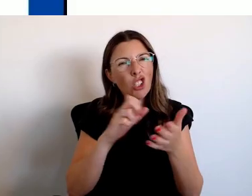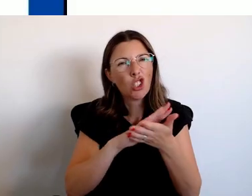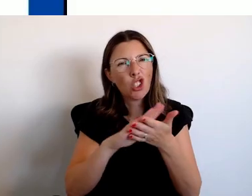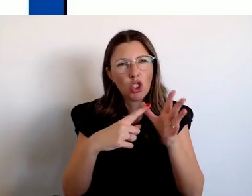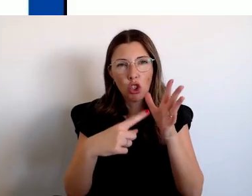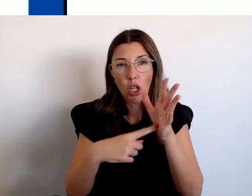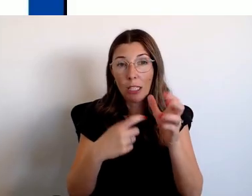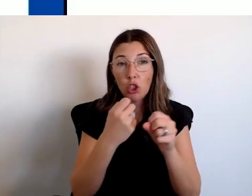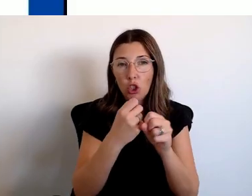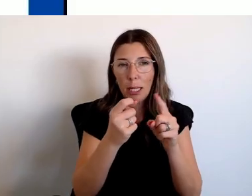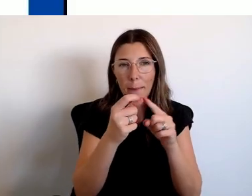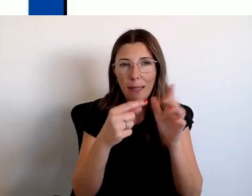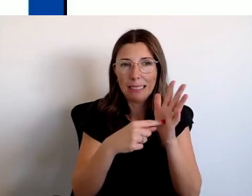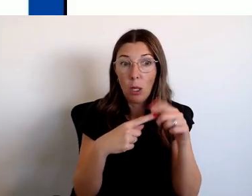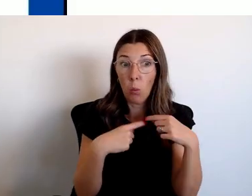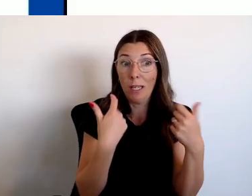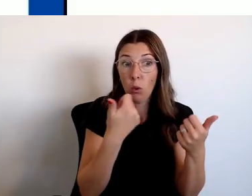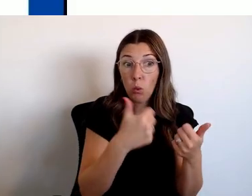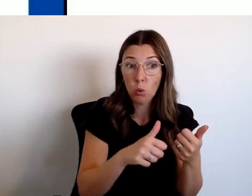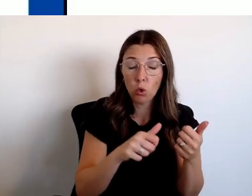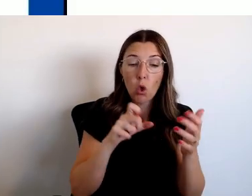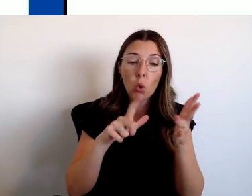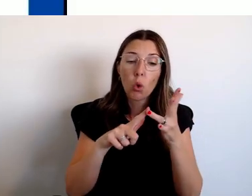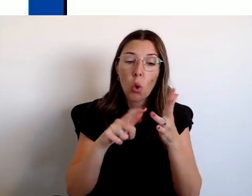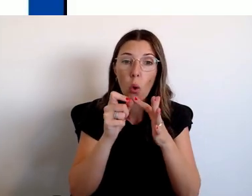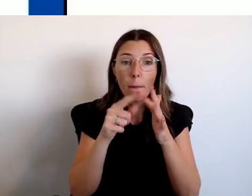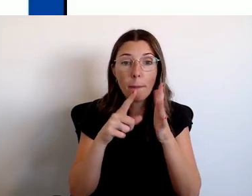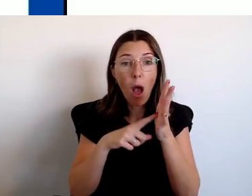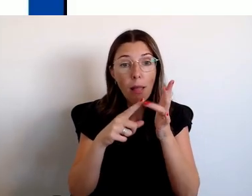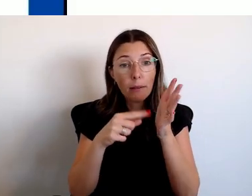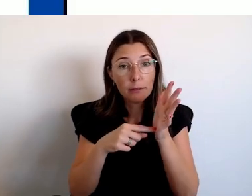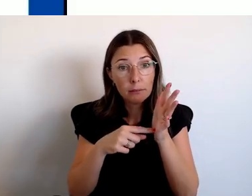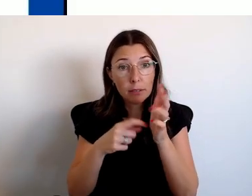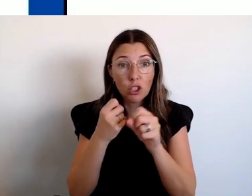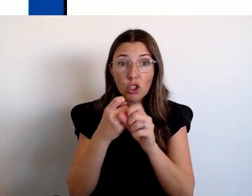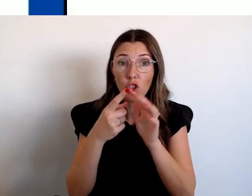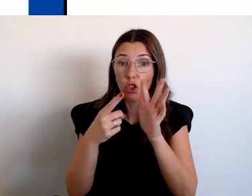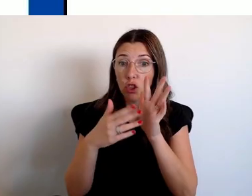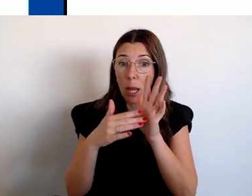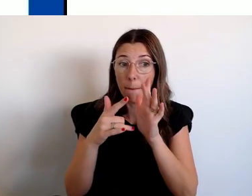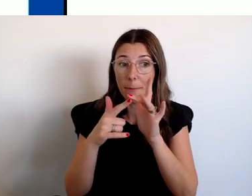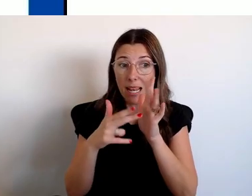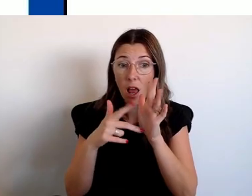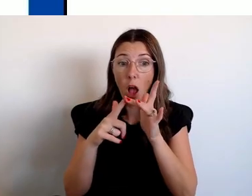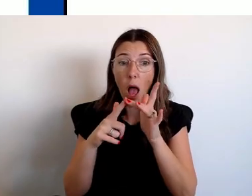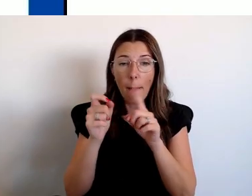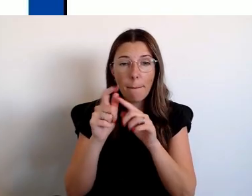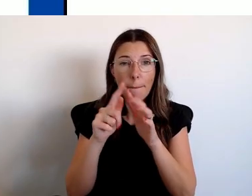which we use at an enterprise level, Copilot, Gemini, Perplexity, I'm sure everyone around the table at some